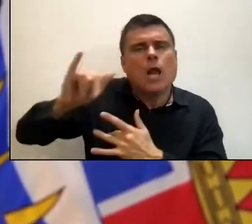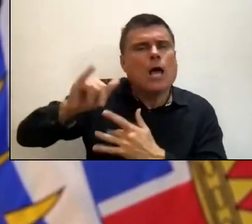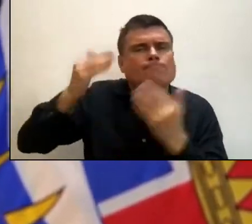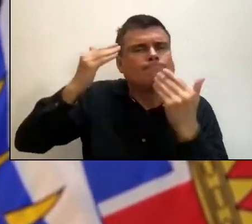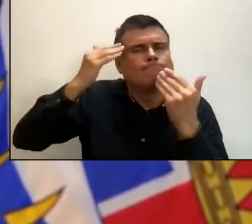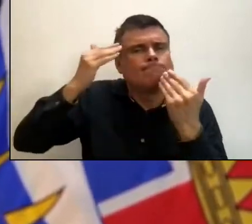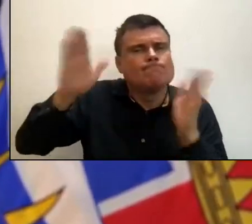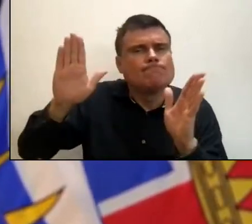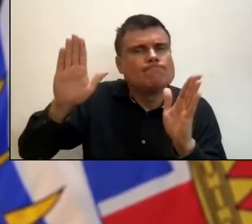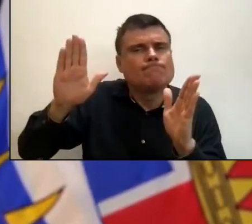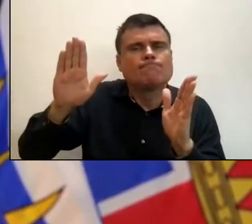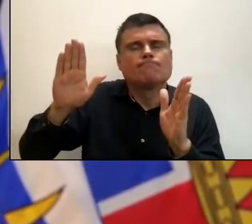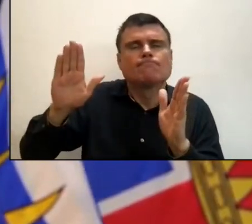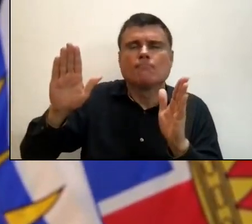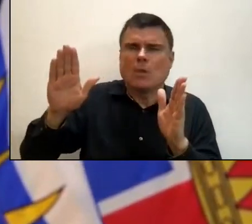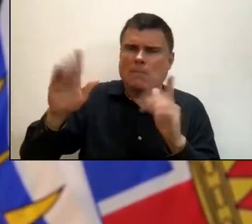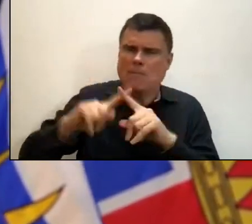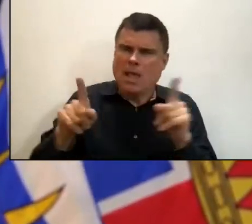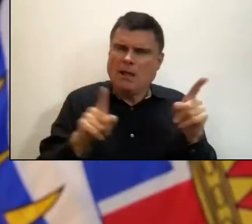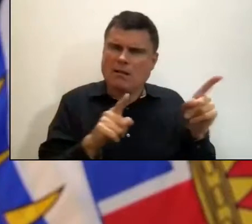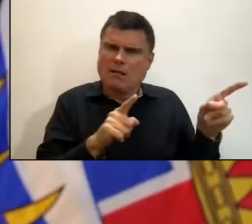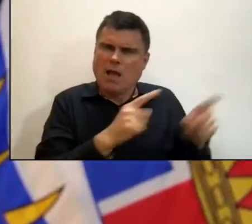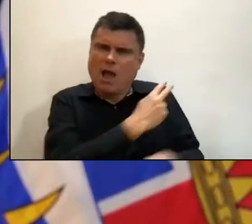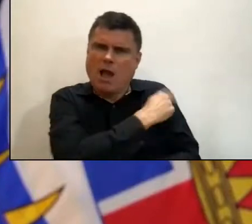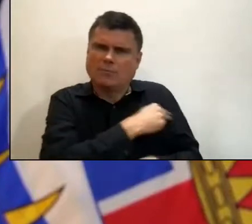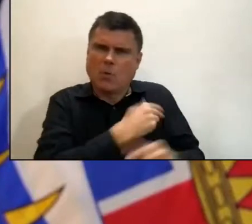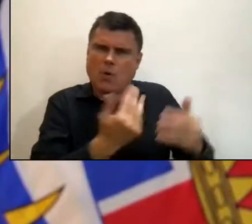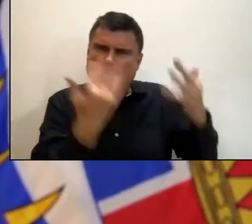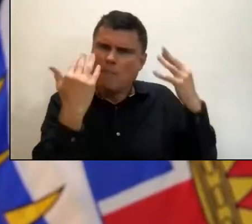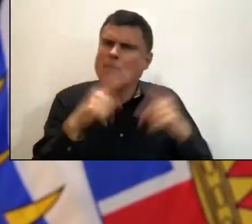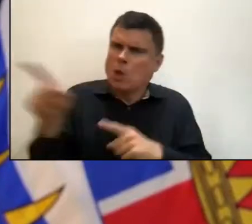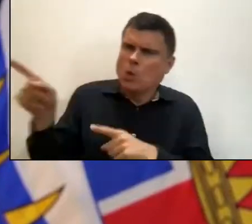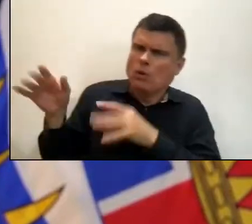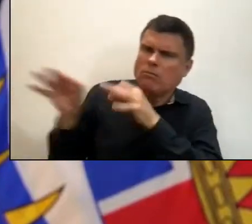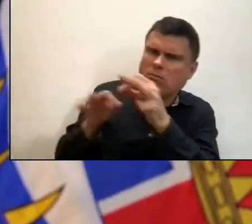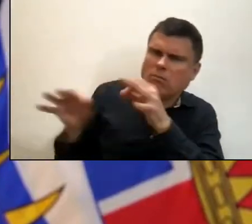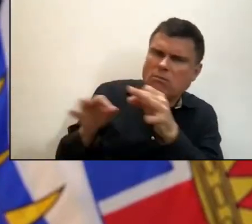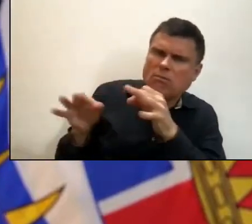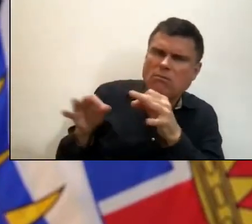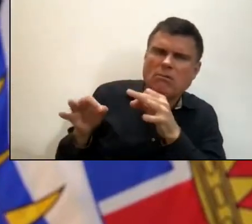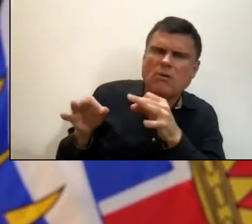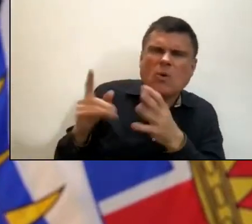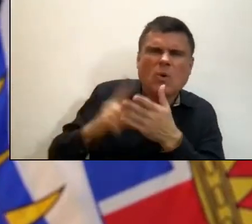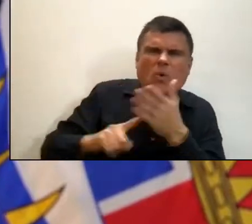So can you tell us specifically what has changed?